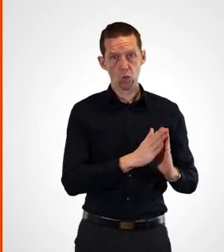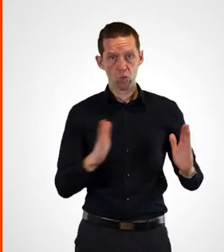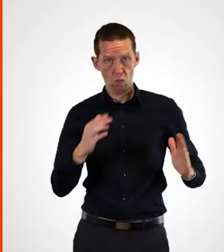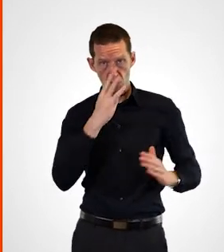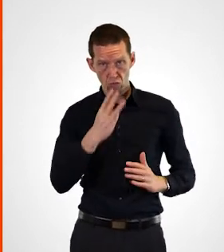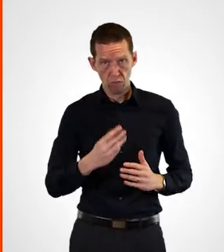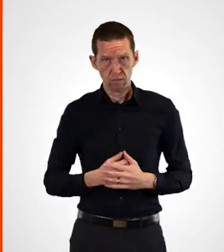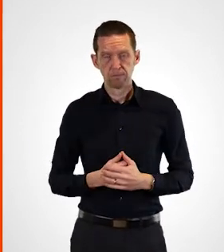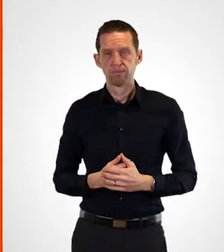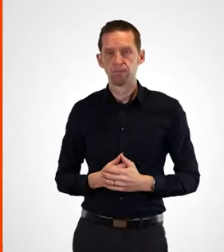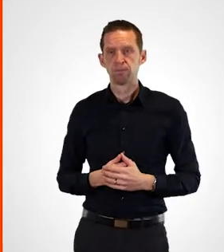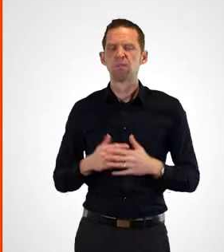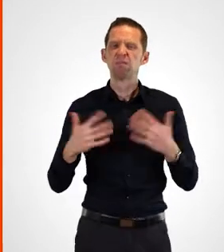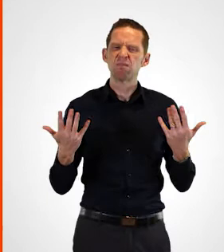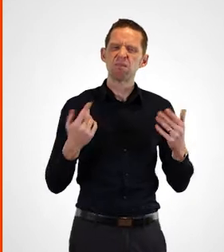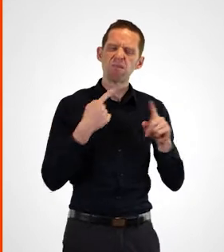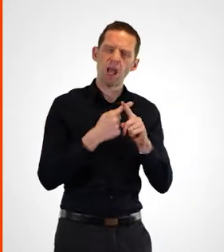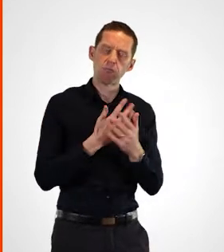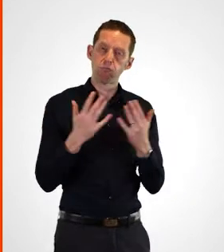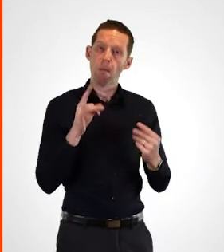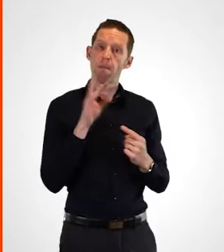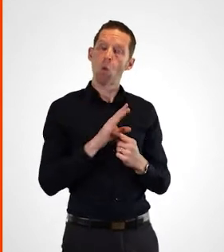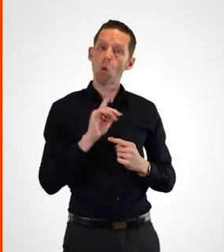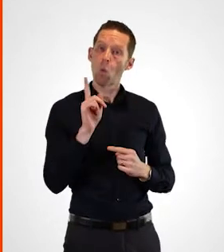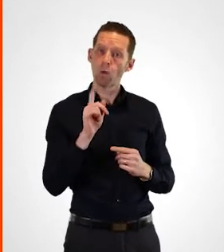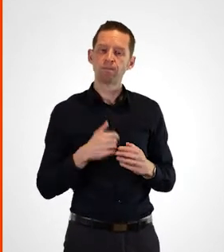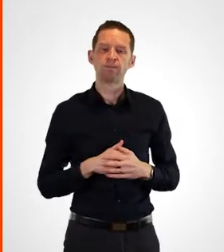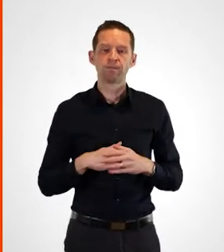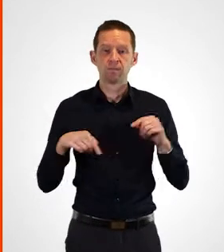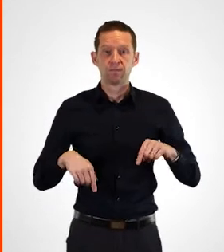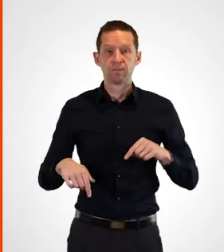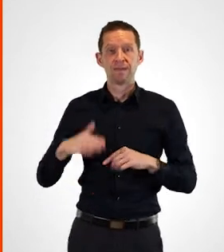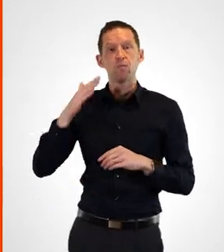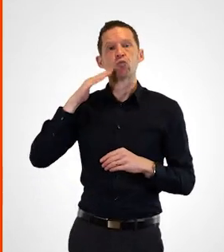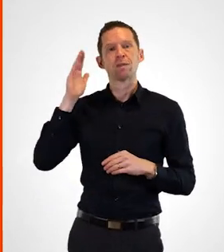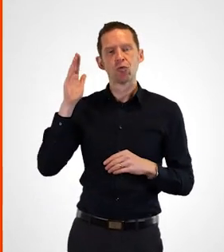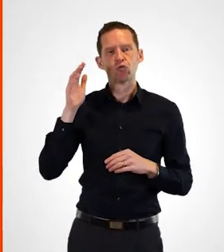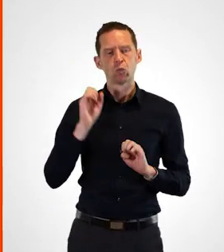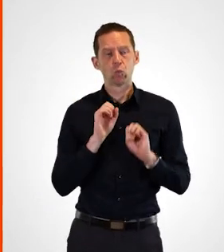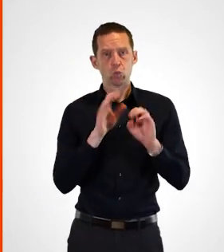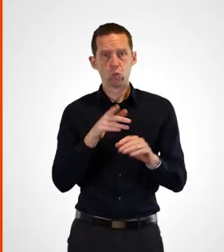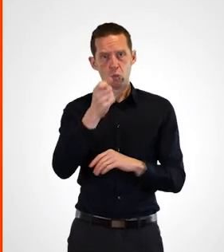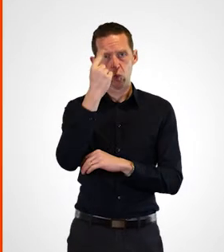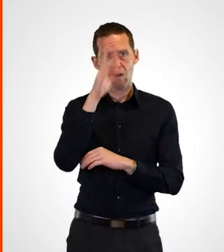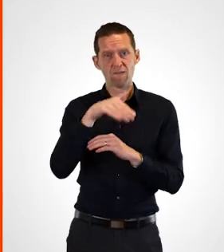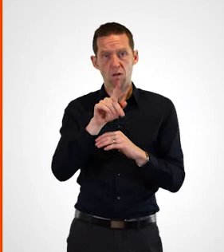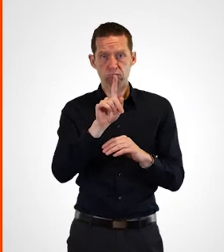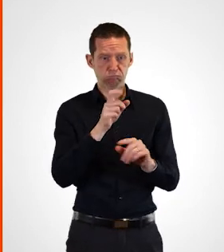And perhaps most importantly for the purposes of this presentation series, to consider the impact of hearing loss